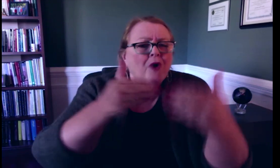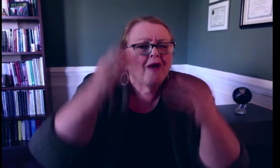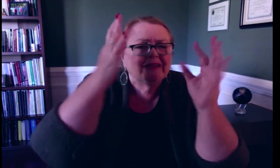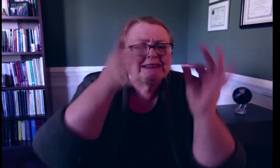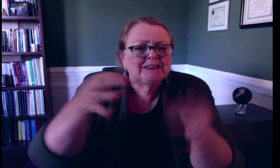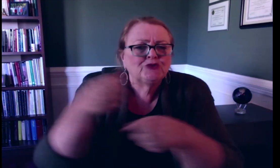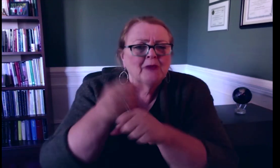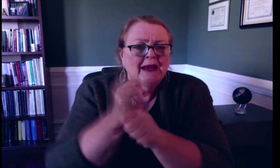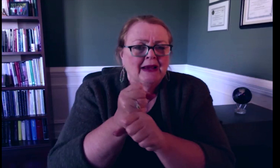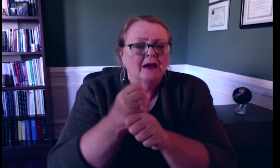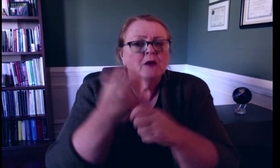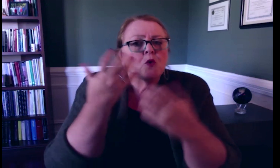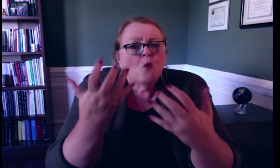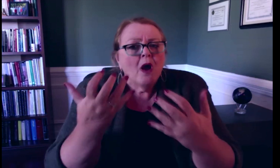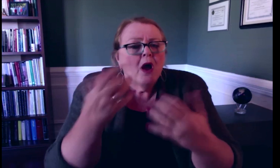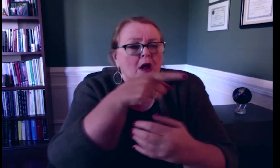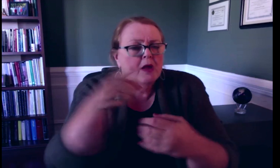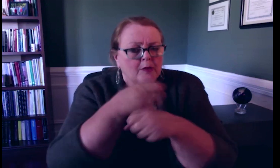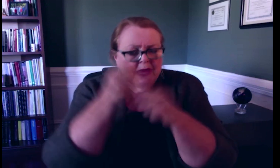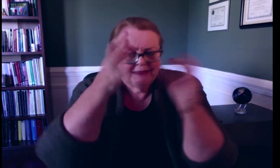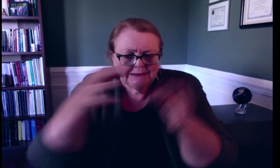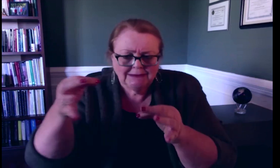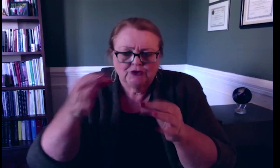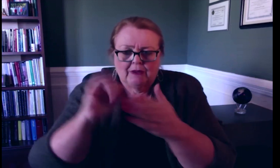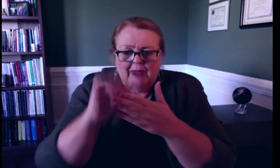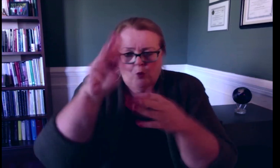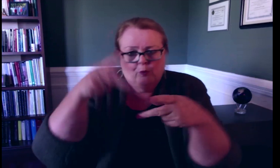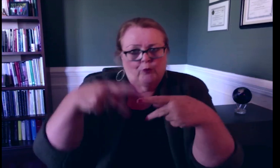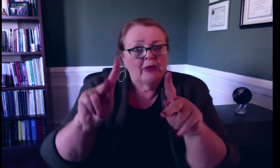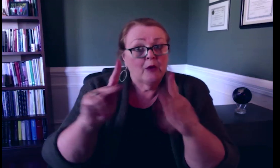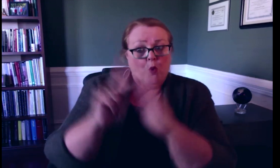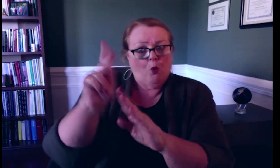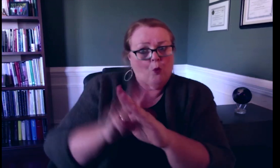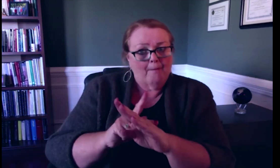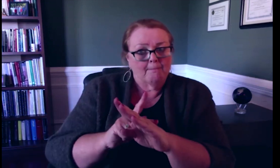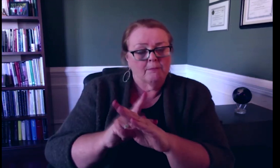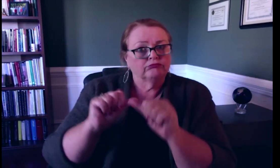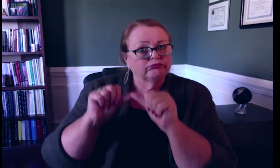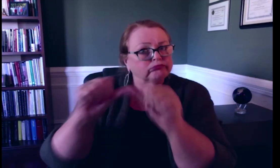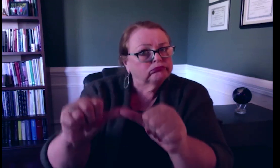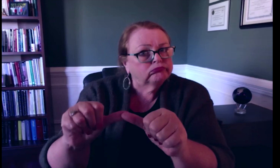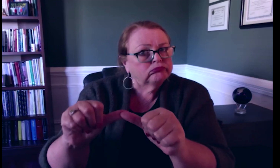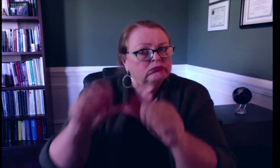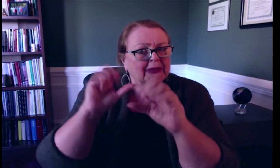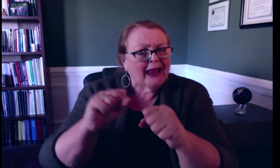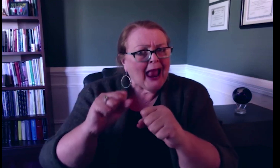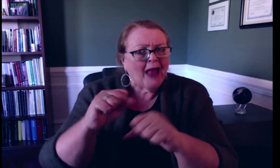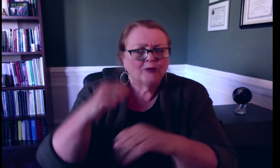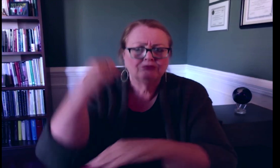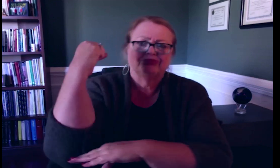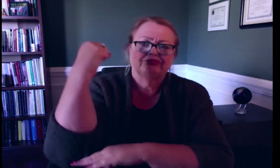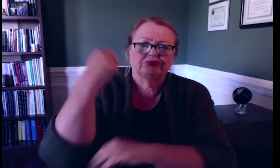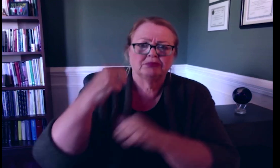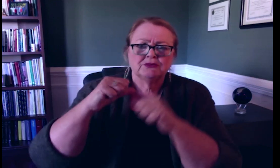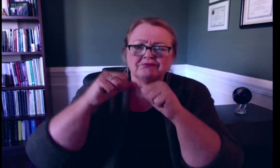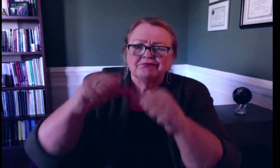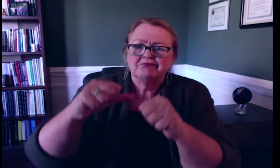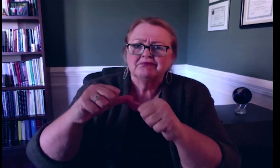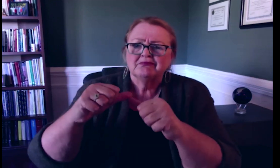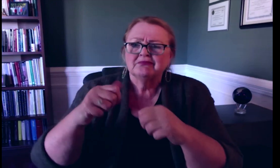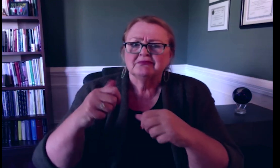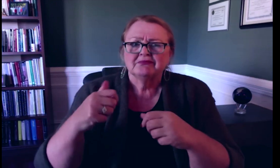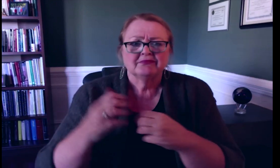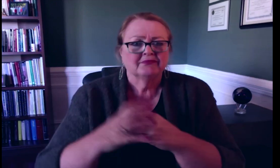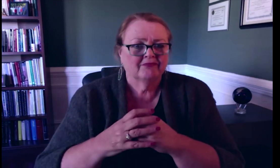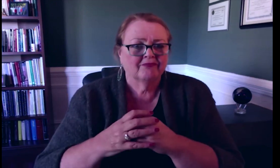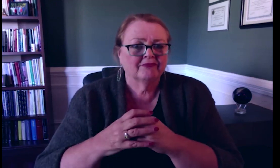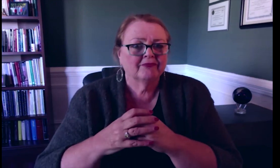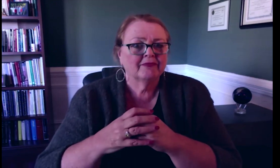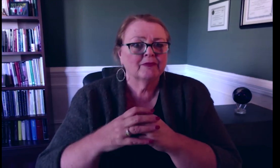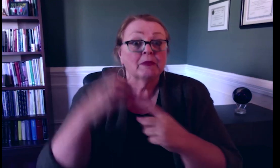to make decisions that permit our programs to survive and thrive in the future.